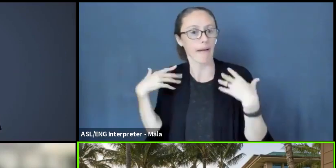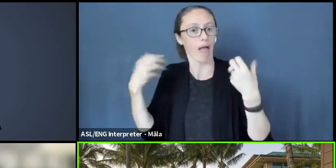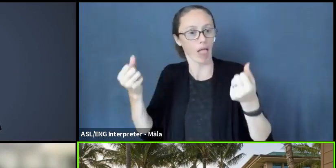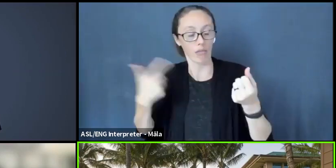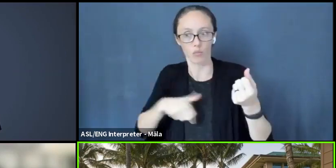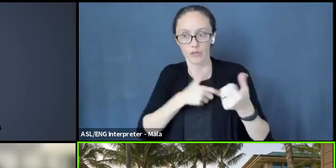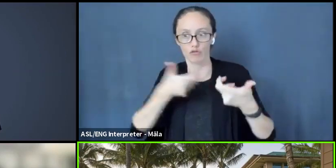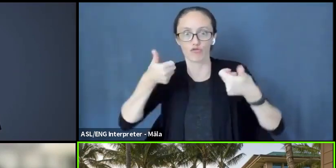safe.